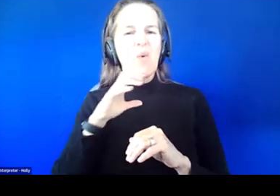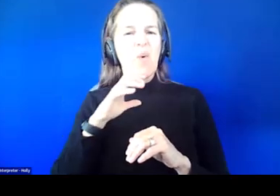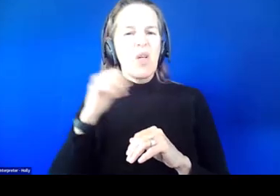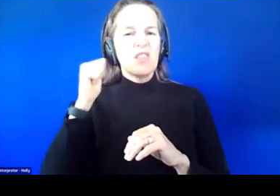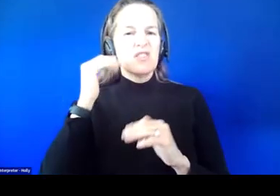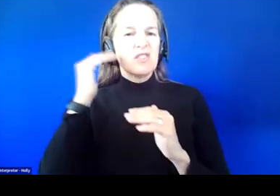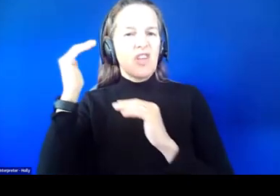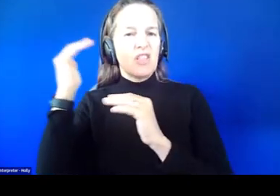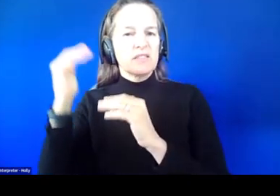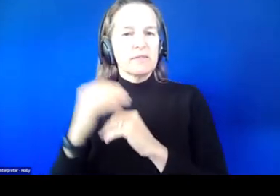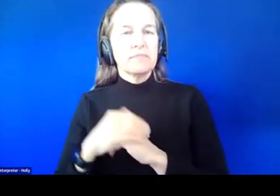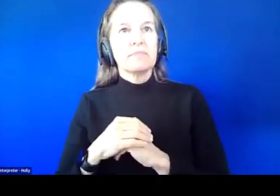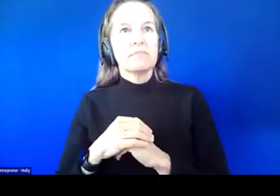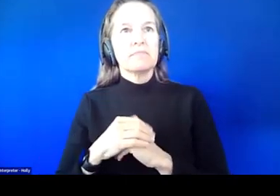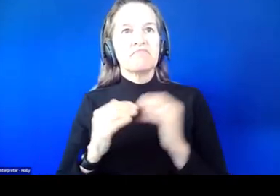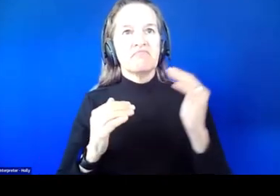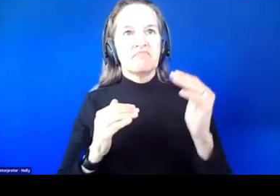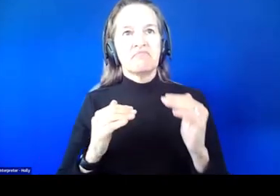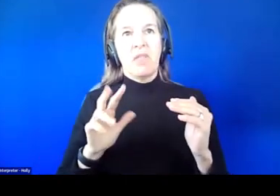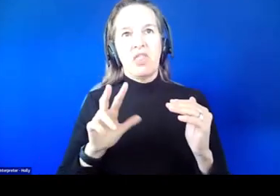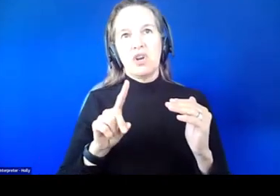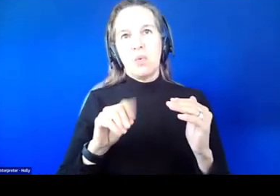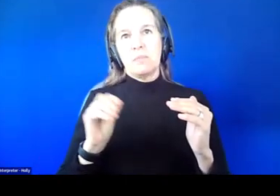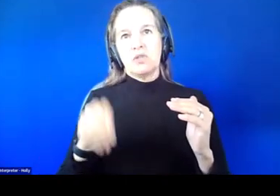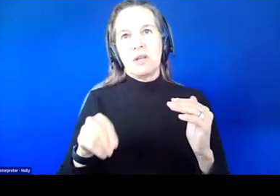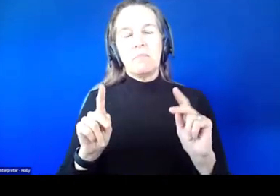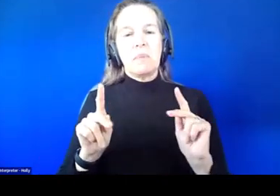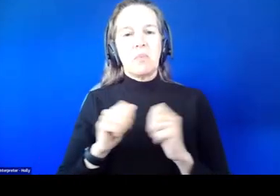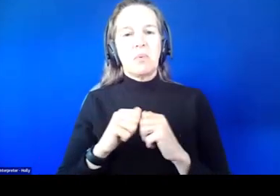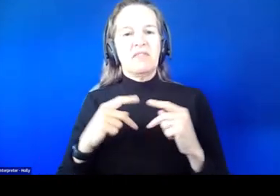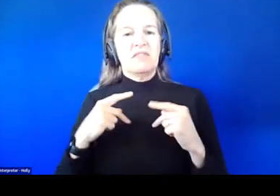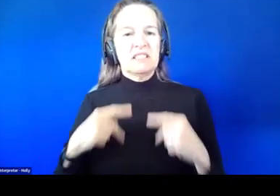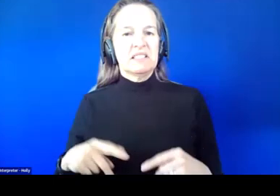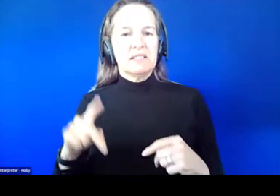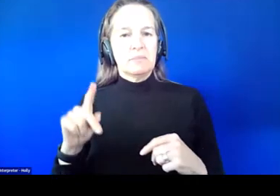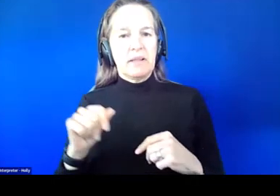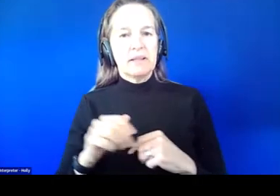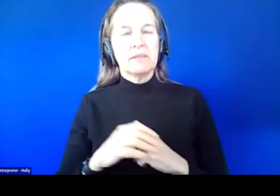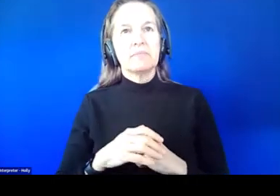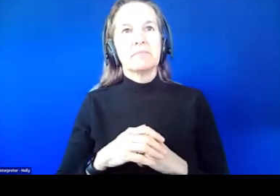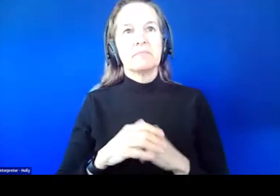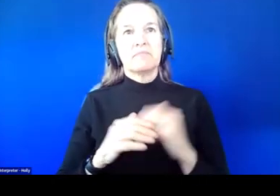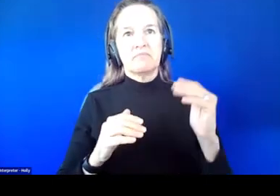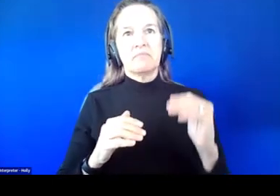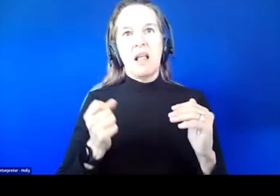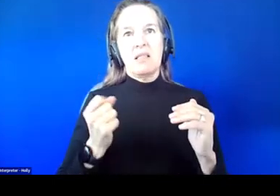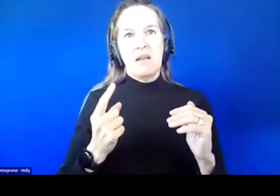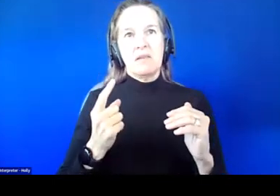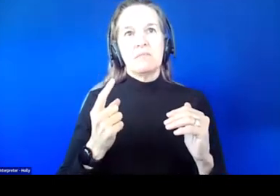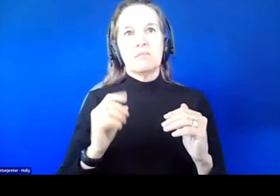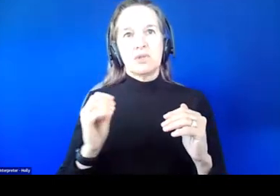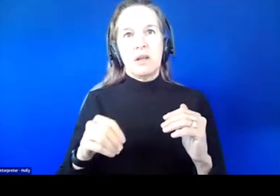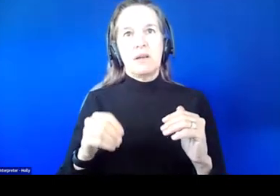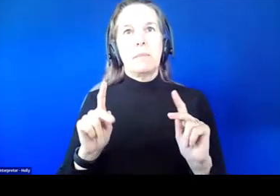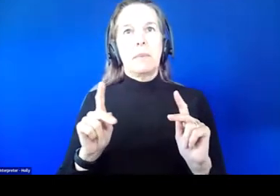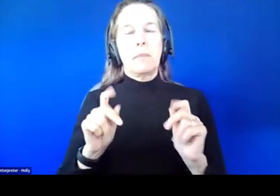31% were people with physical disabilities. 11% were people with intellectual